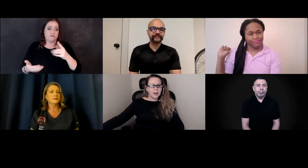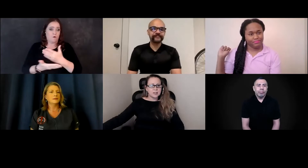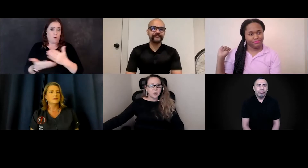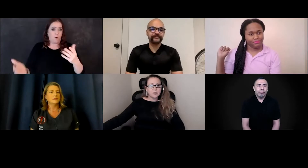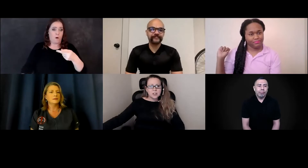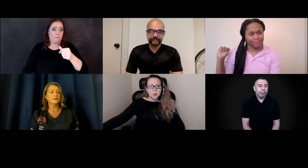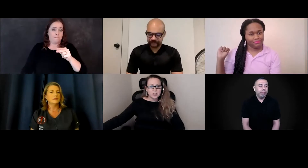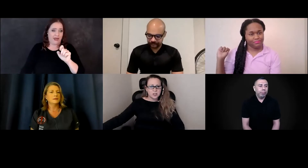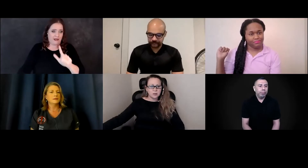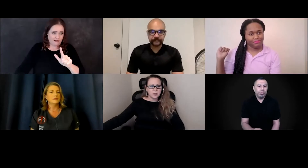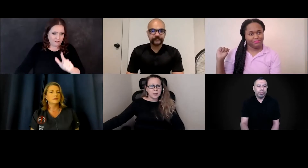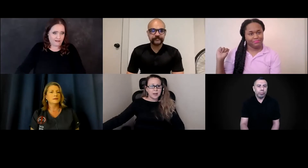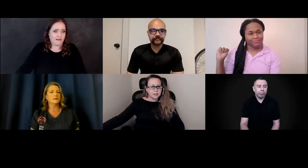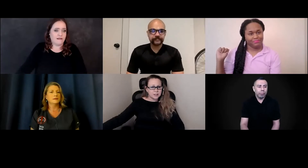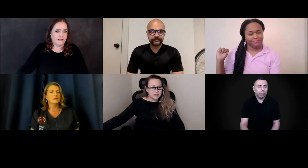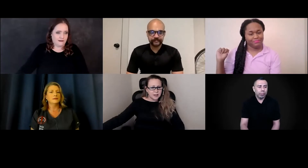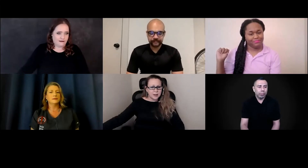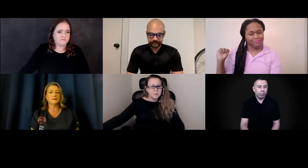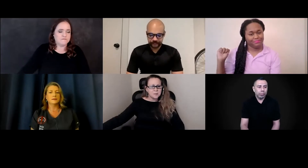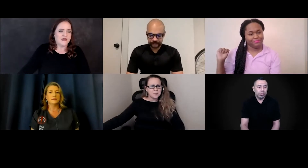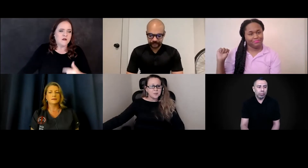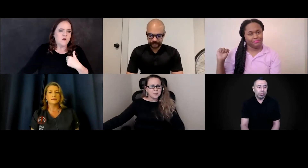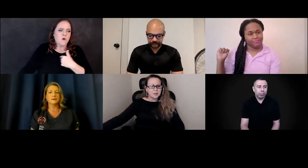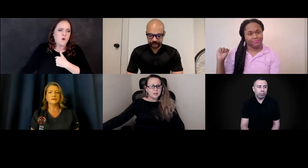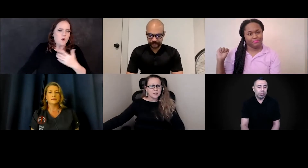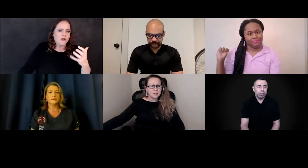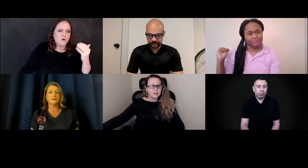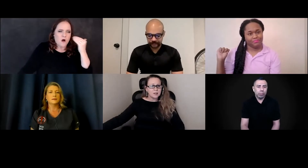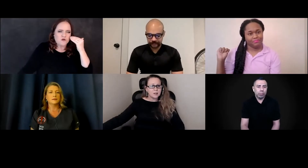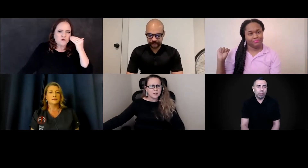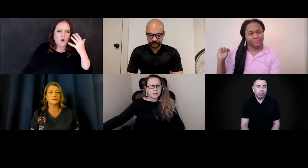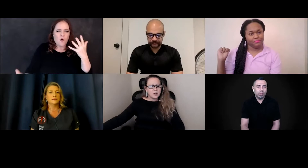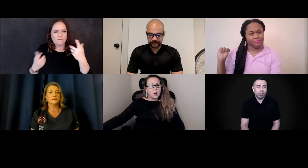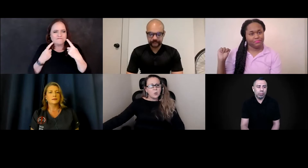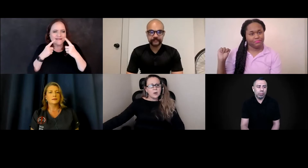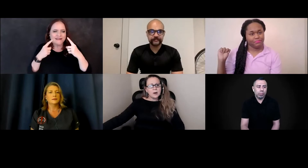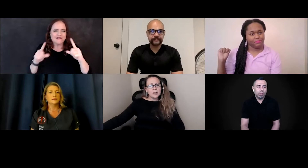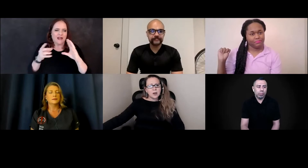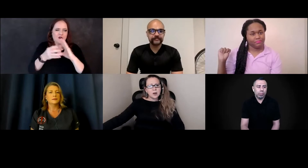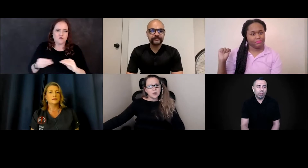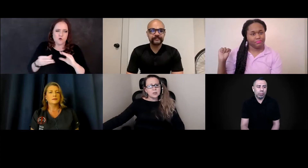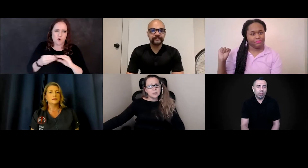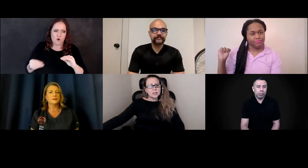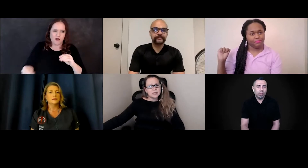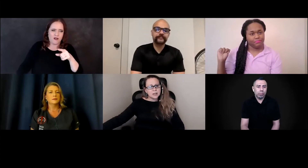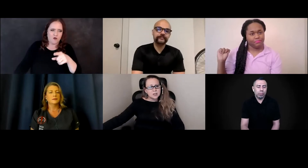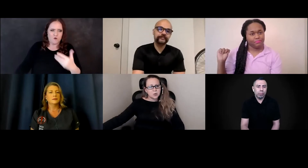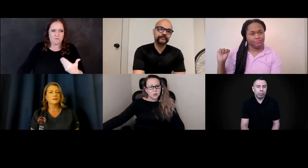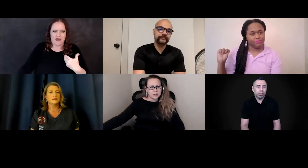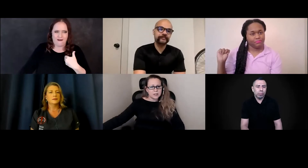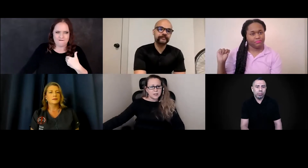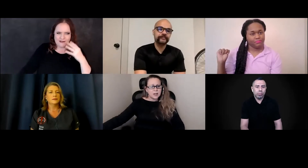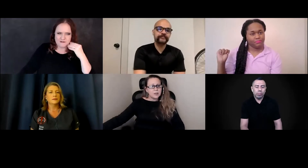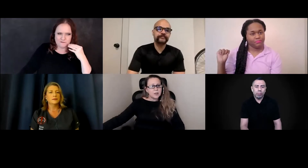So our first question for the panelists today: We want to know some success stories that